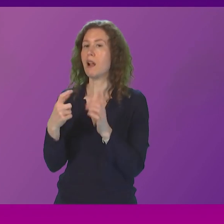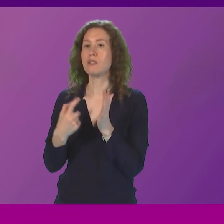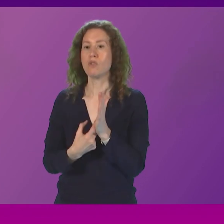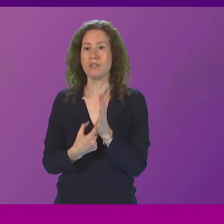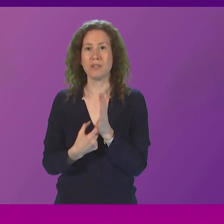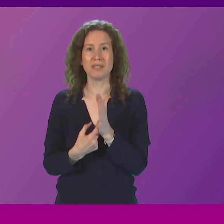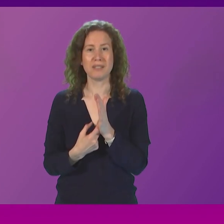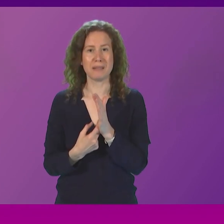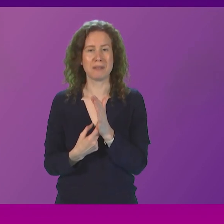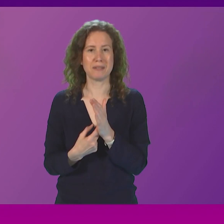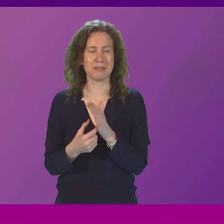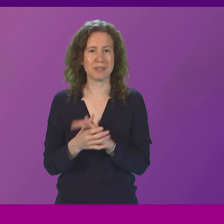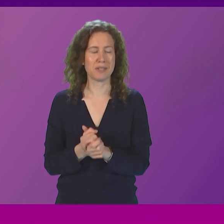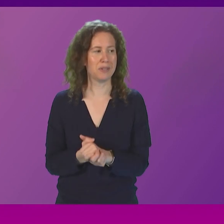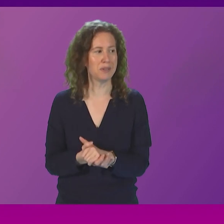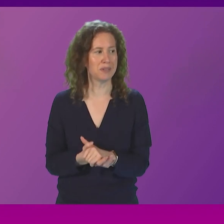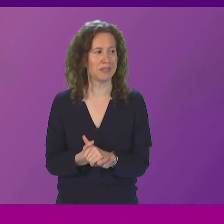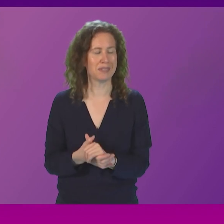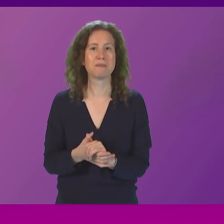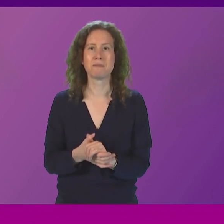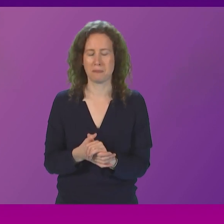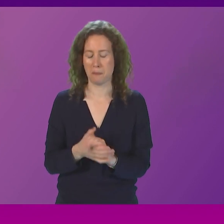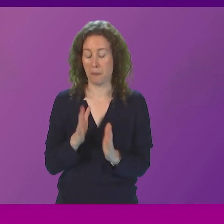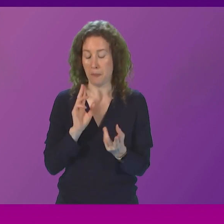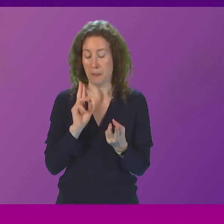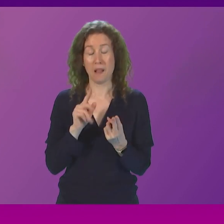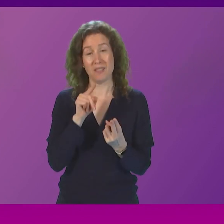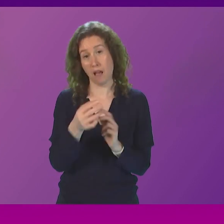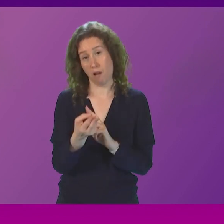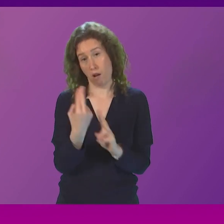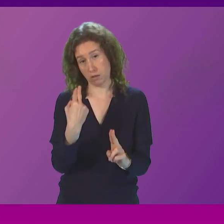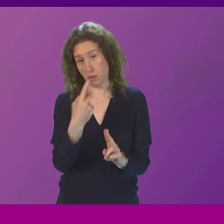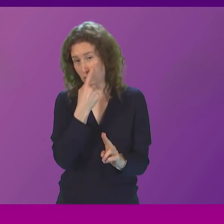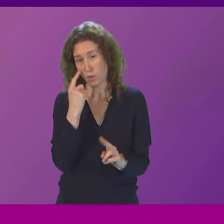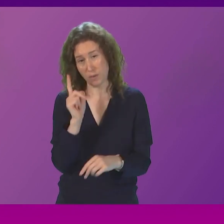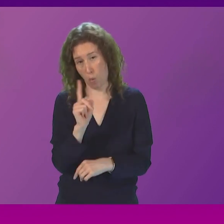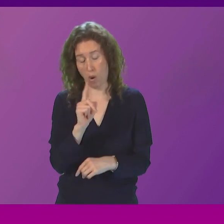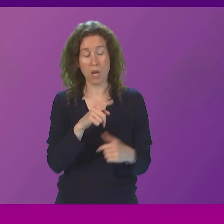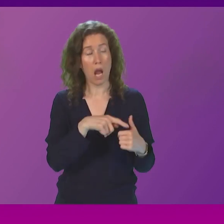The only thing that that answer proved is that it took until question 3 for Humza Yousaf